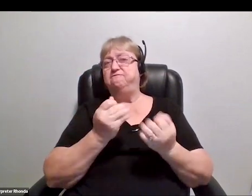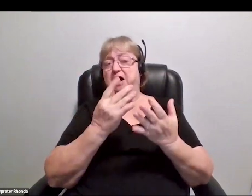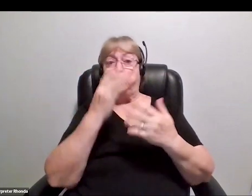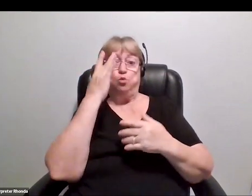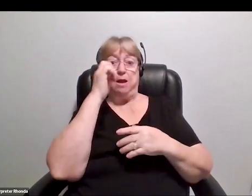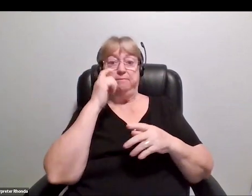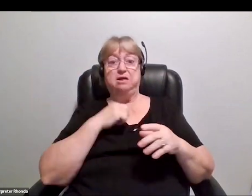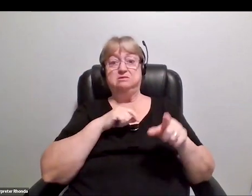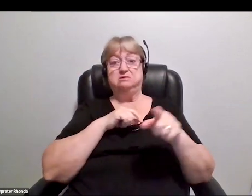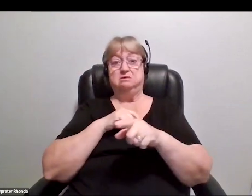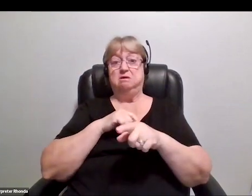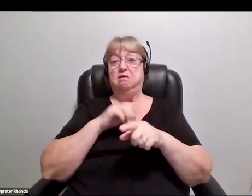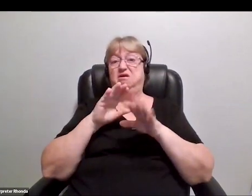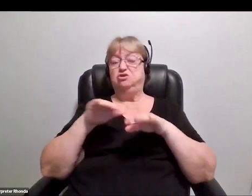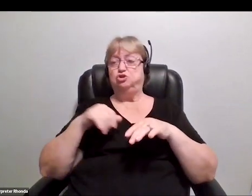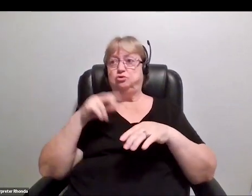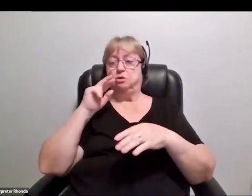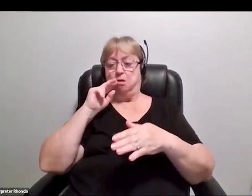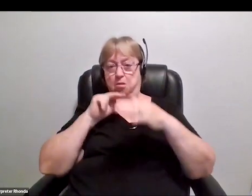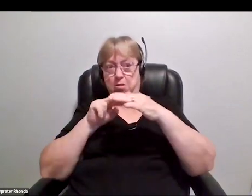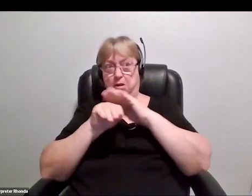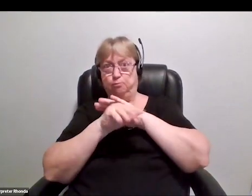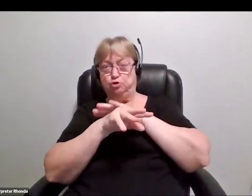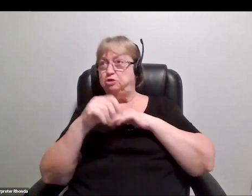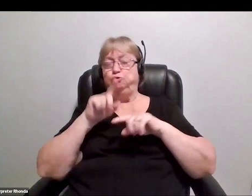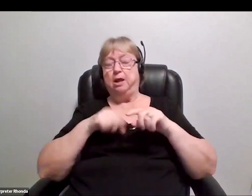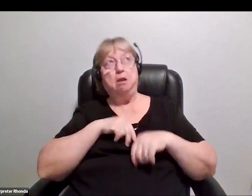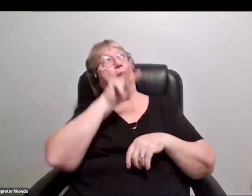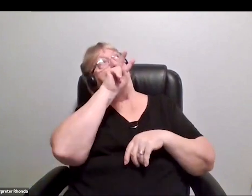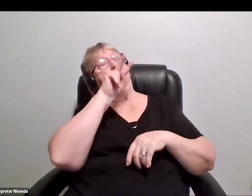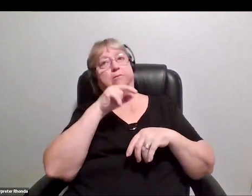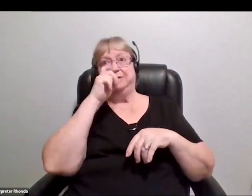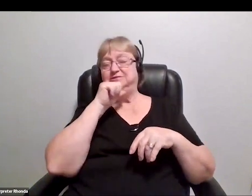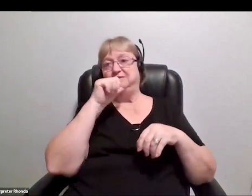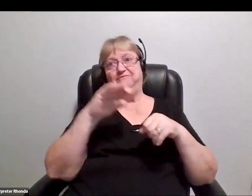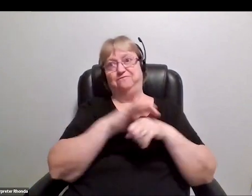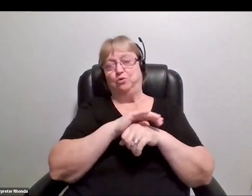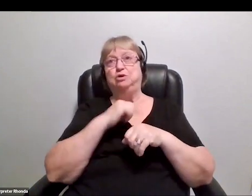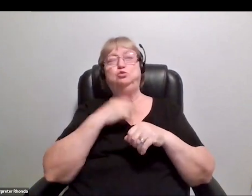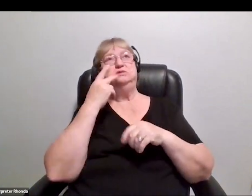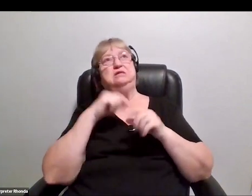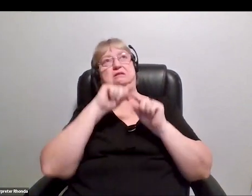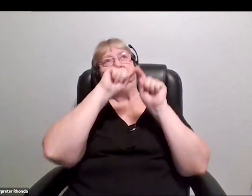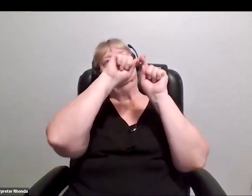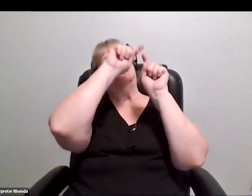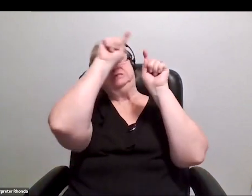looking at a projection, you can't look directly at it because it's not totally eclipsed. There's this ring of light around the edges.